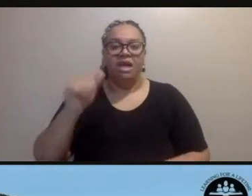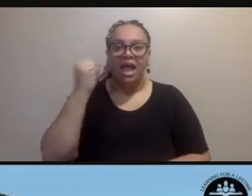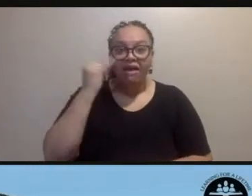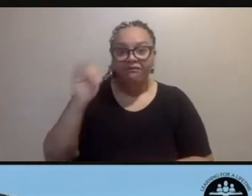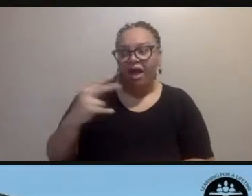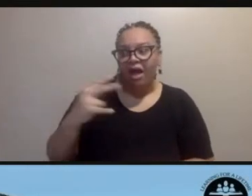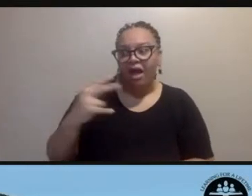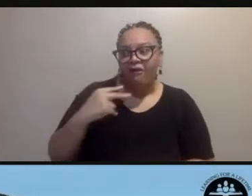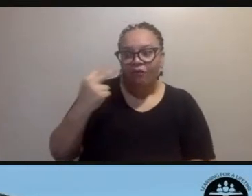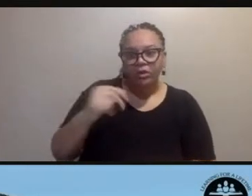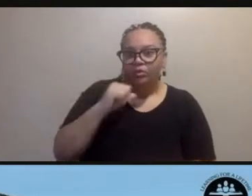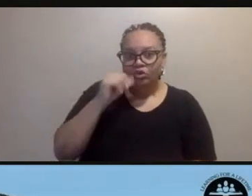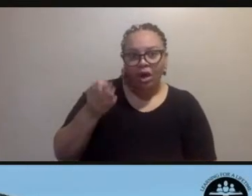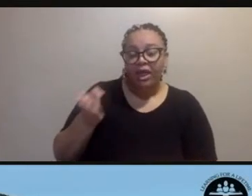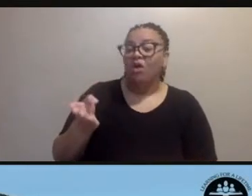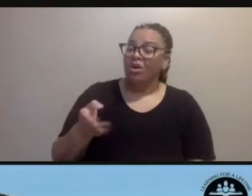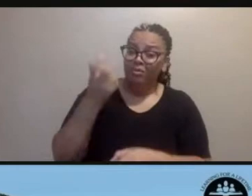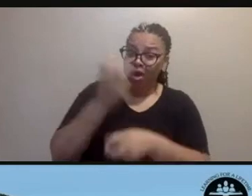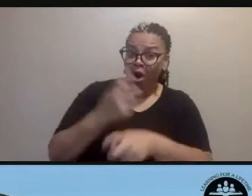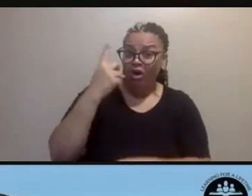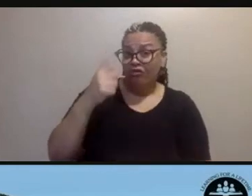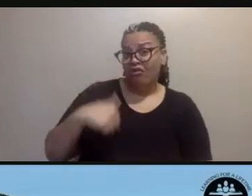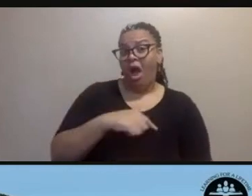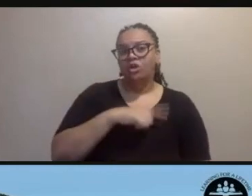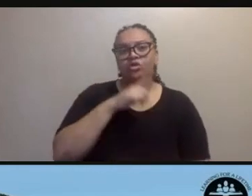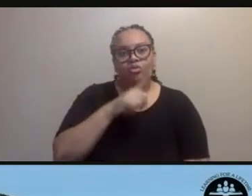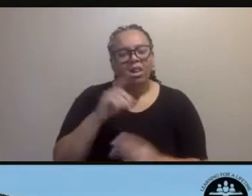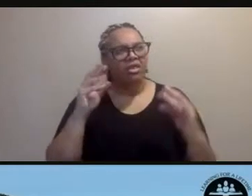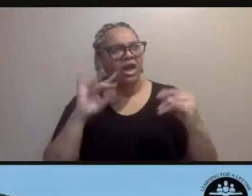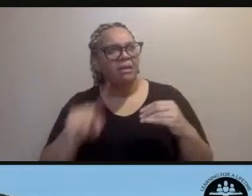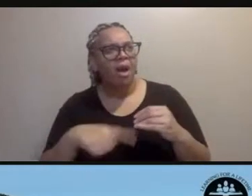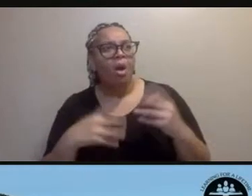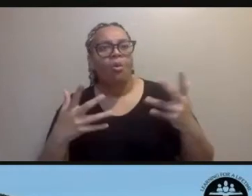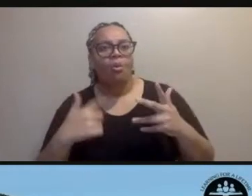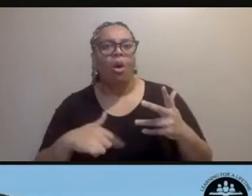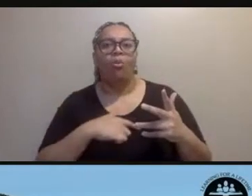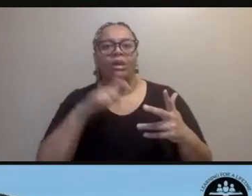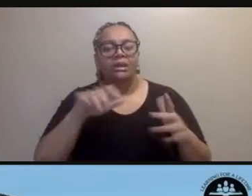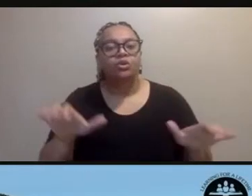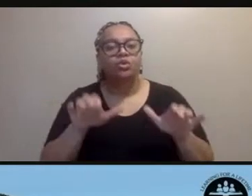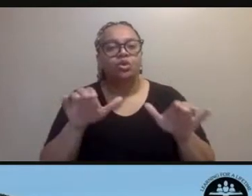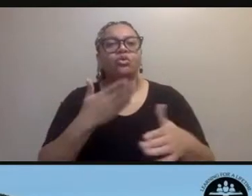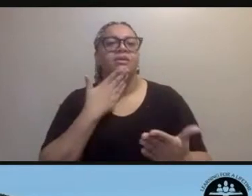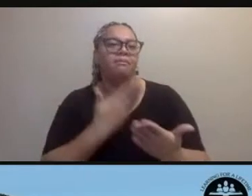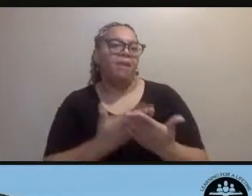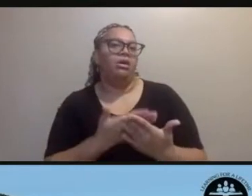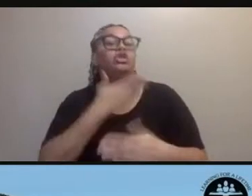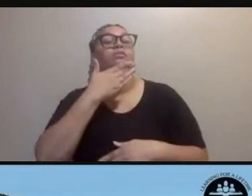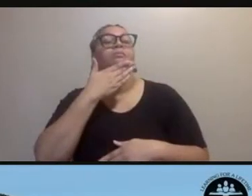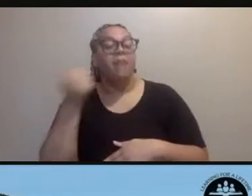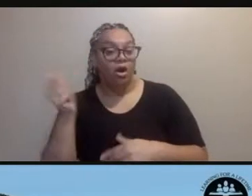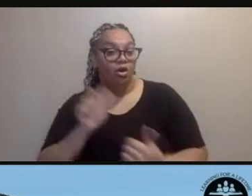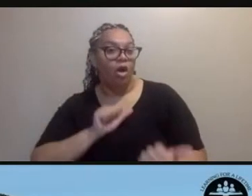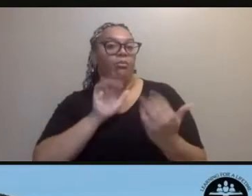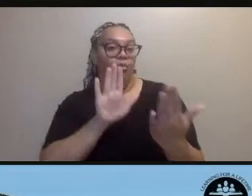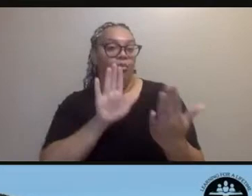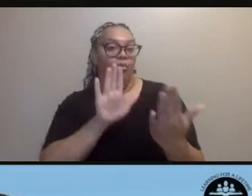YOU CAN SEE THAT THAT'S A DEFINITE DATA POINT THAT IF WE DIDN'T HAVE THAT VOICE TOO IT